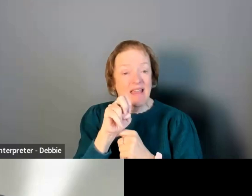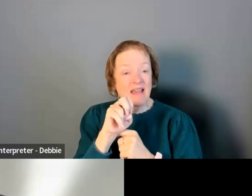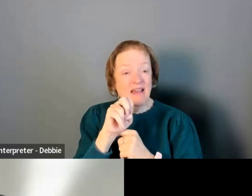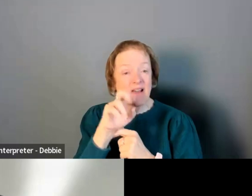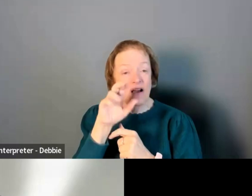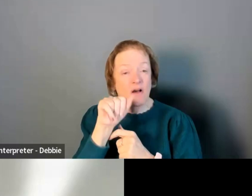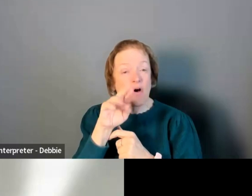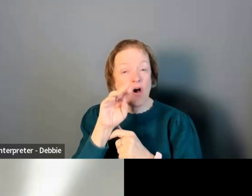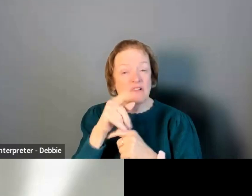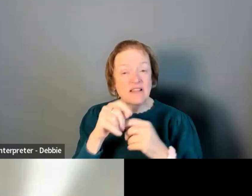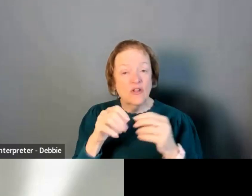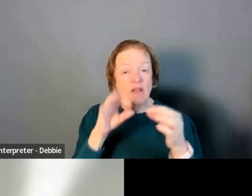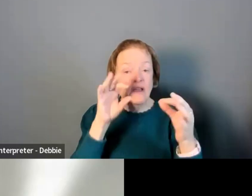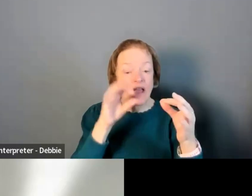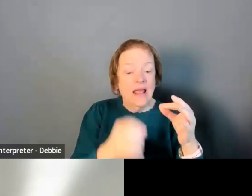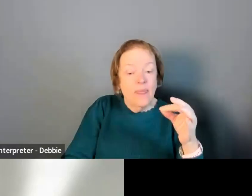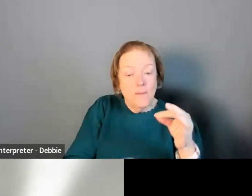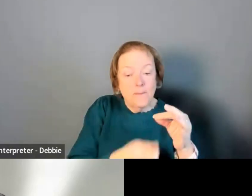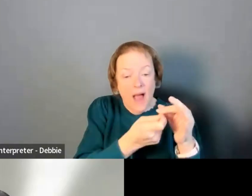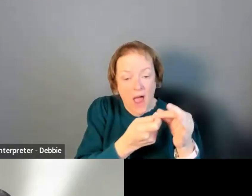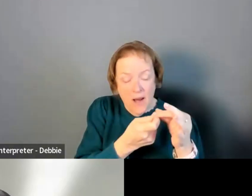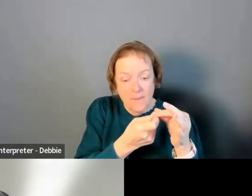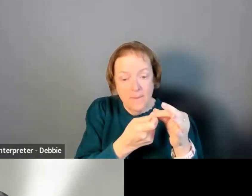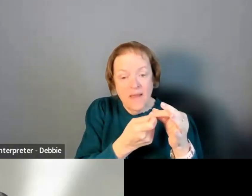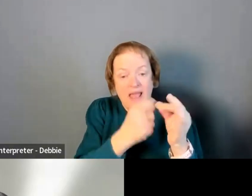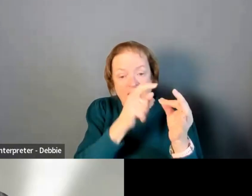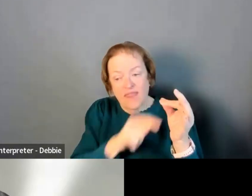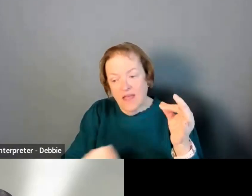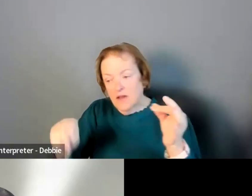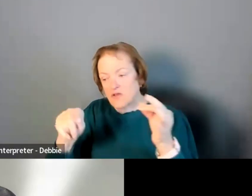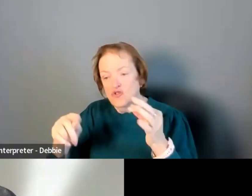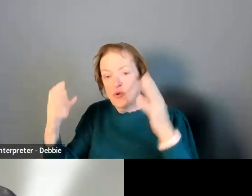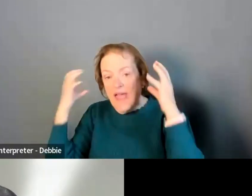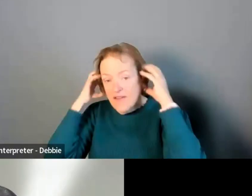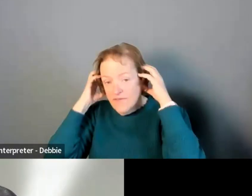and then into the headphone jack. You also, if you see here, there are 3